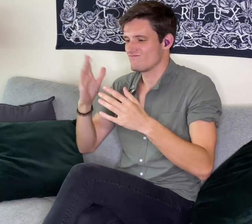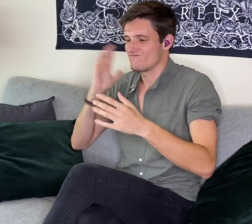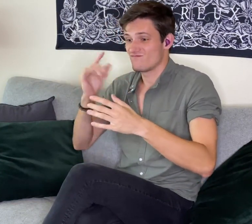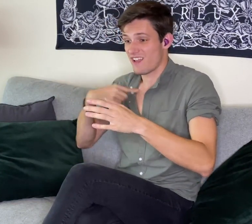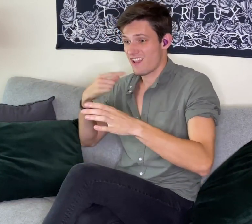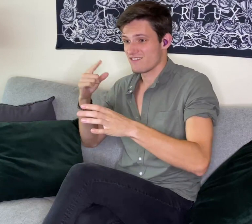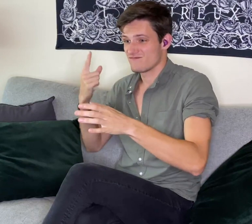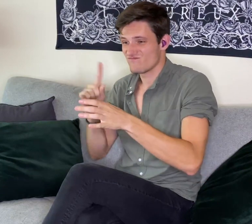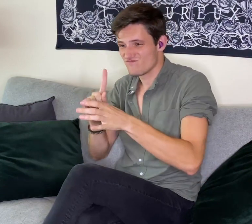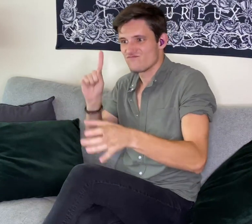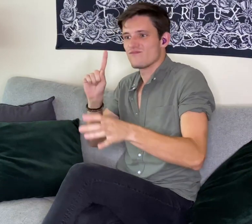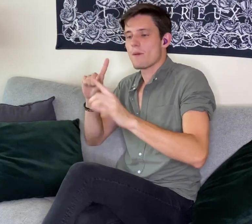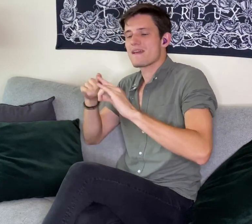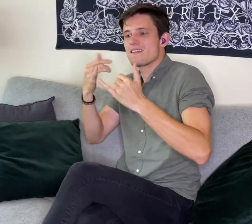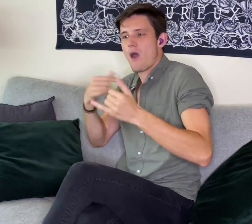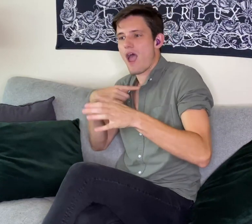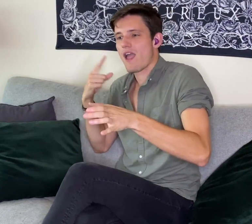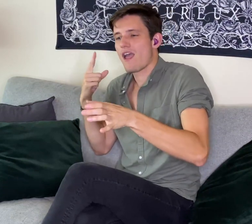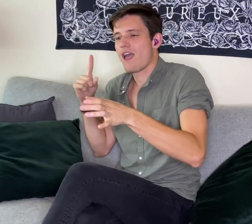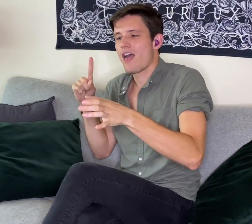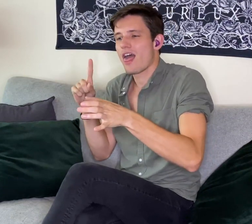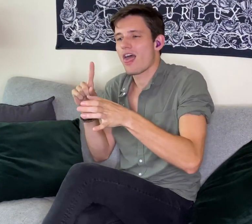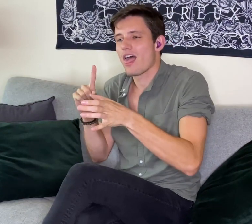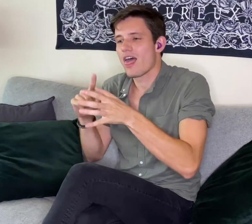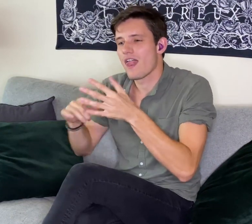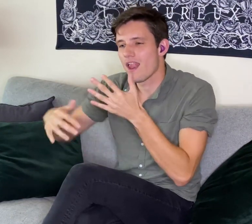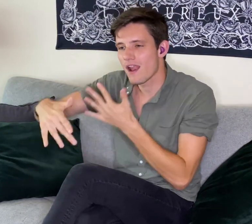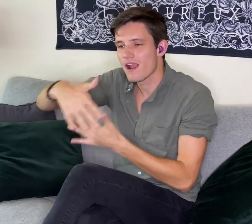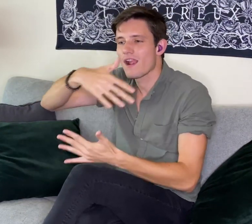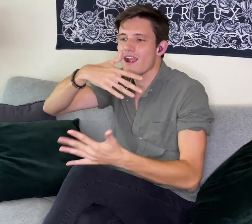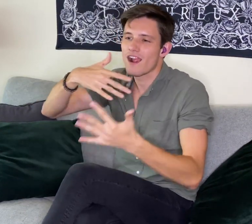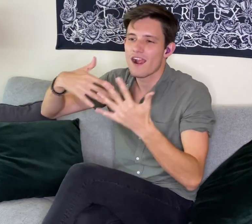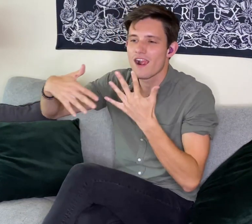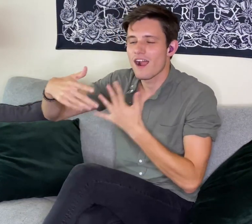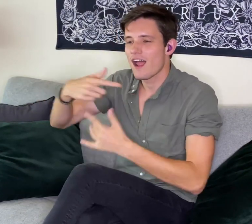has been lifted off my shoulders. I was getting more